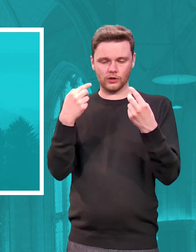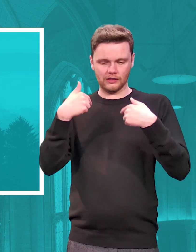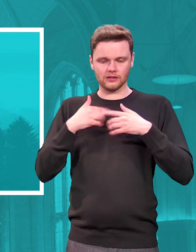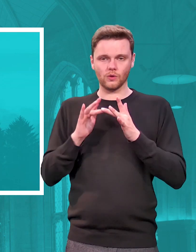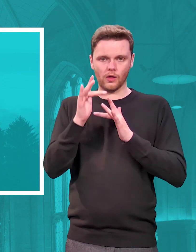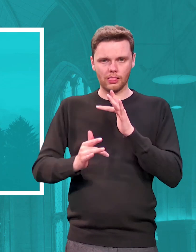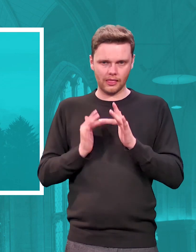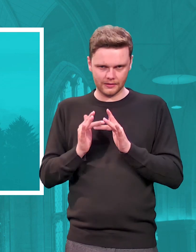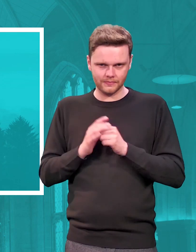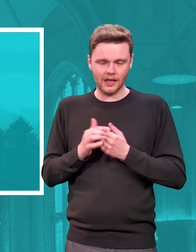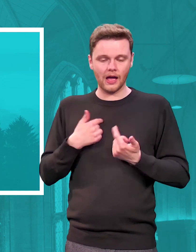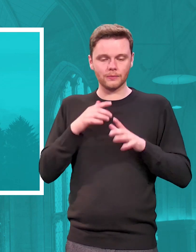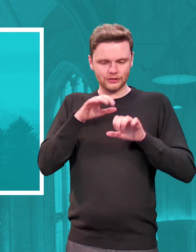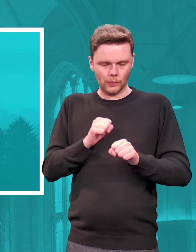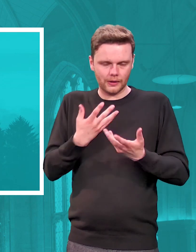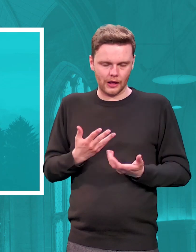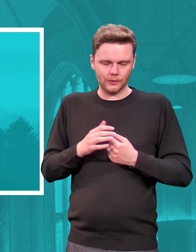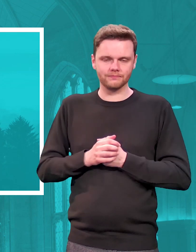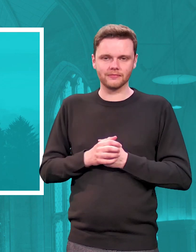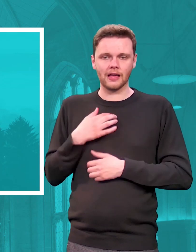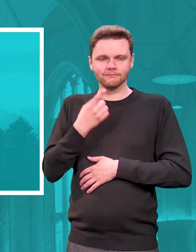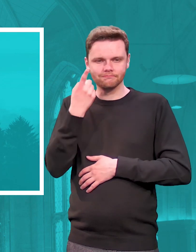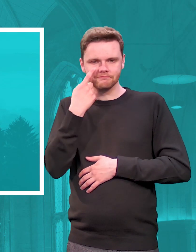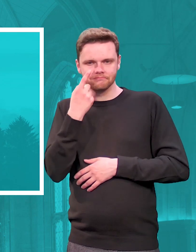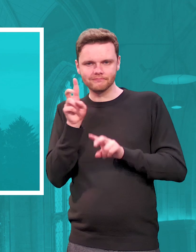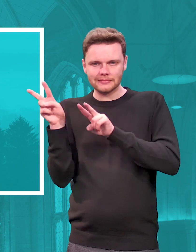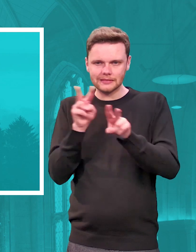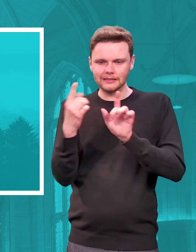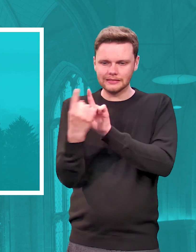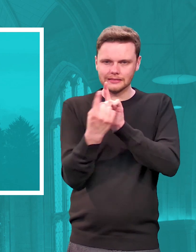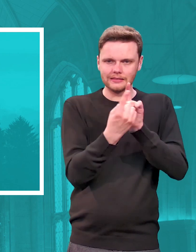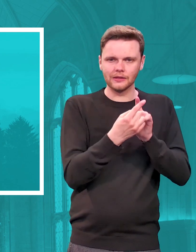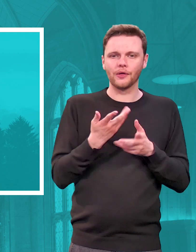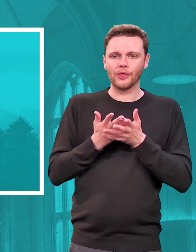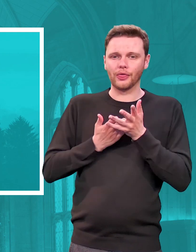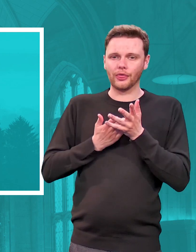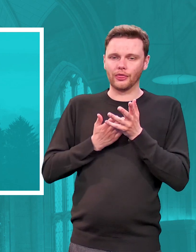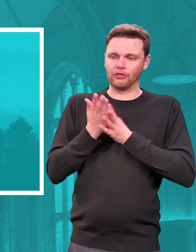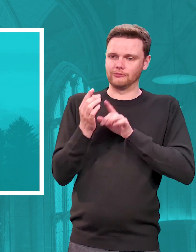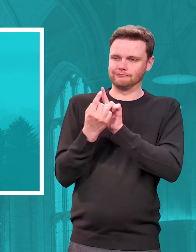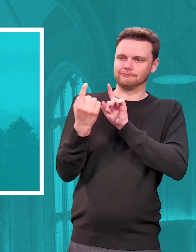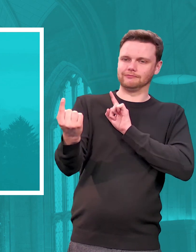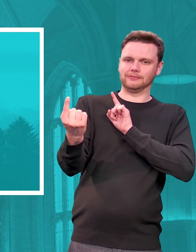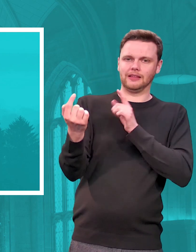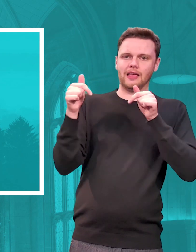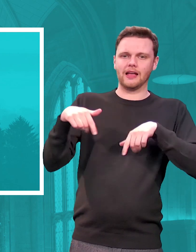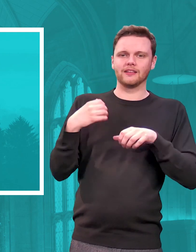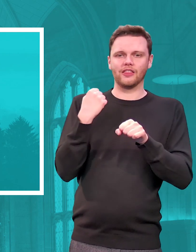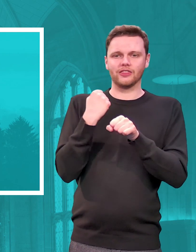I'll stop now and I look forward to seeing you albeit at a bit of a distance, at the General Assembly in May.